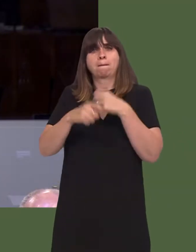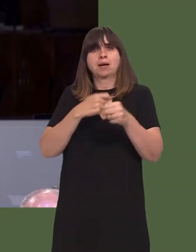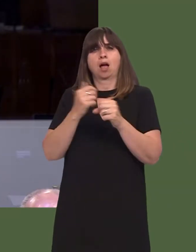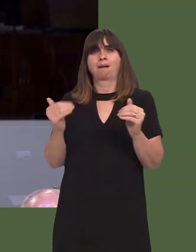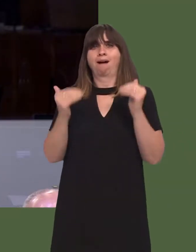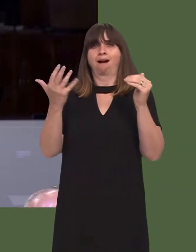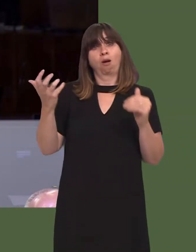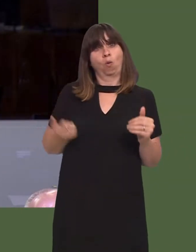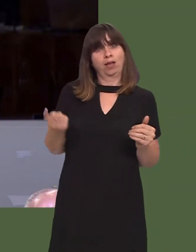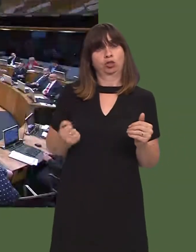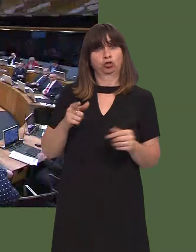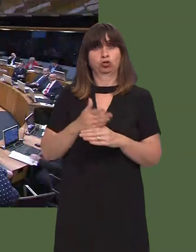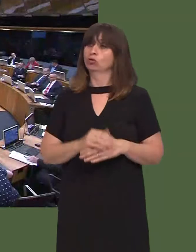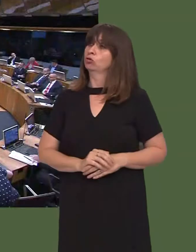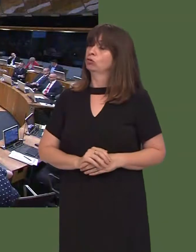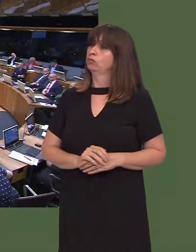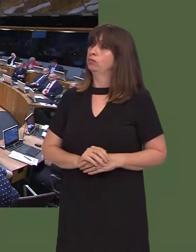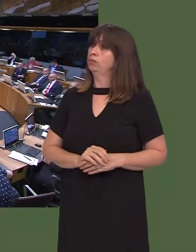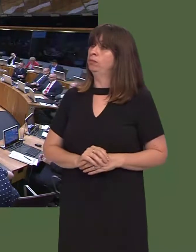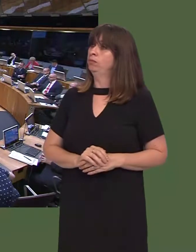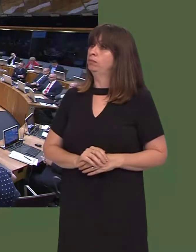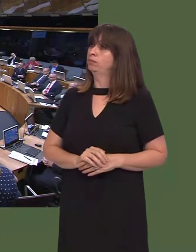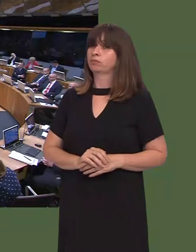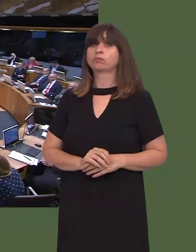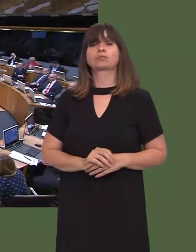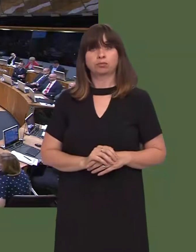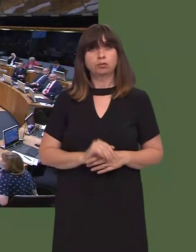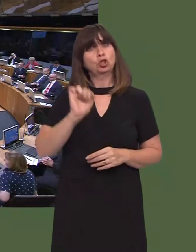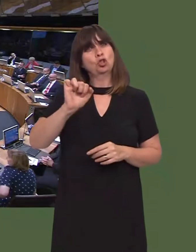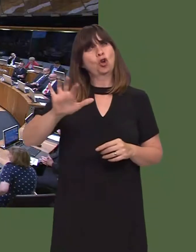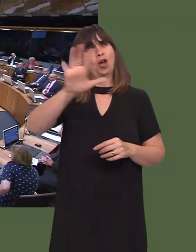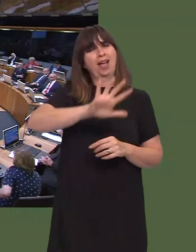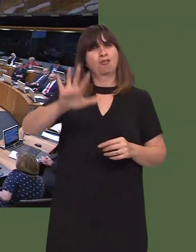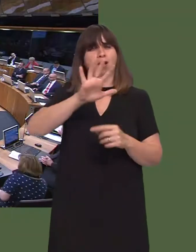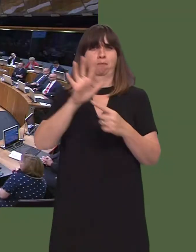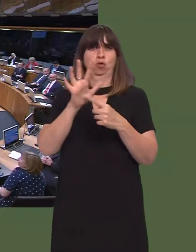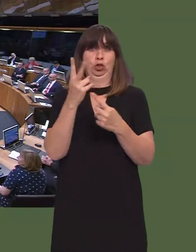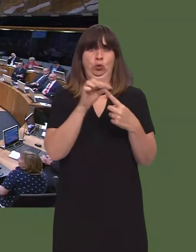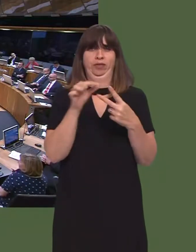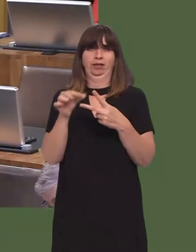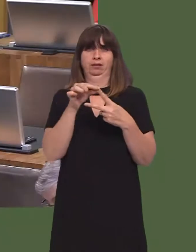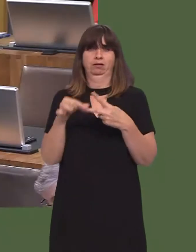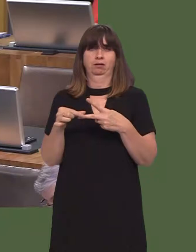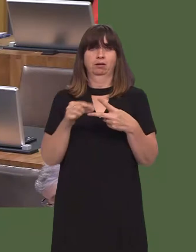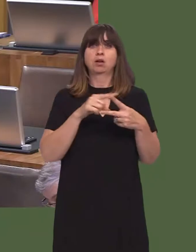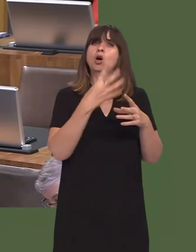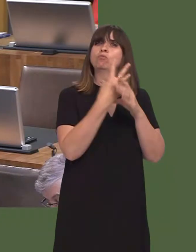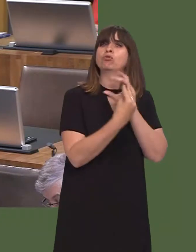paid jobs? Carwyn Jones: Weíll always examine that case. I mean, two things are important for his constituency. First of all, of course, is infrastructure,